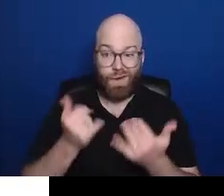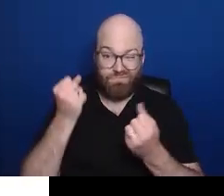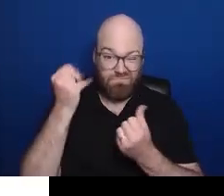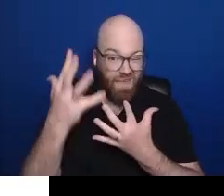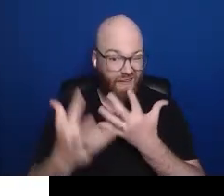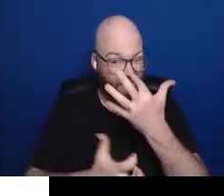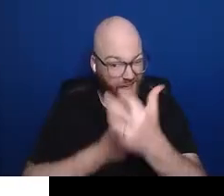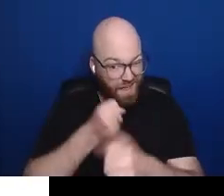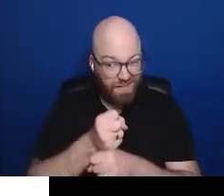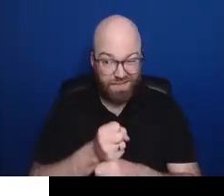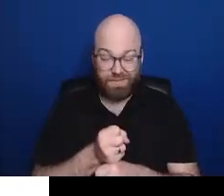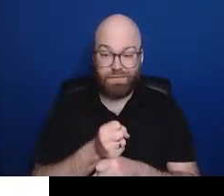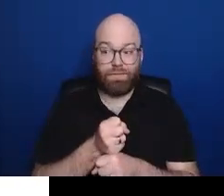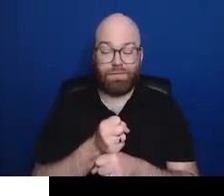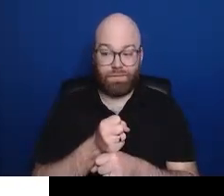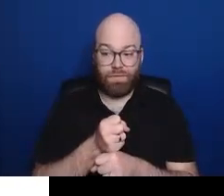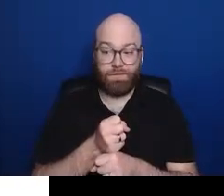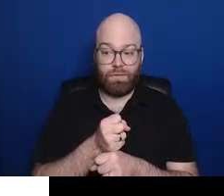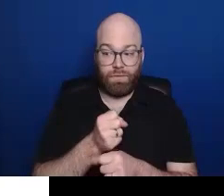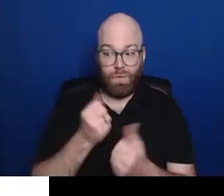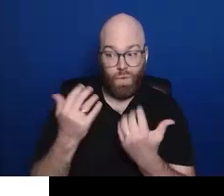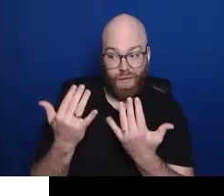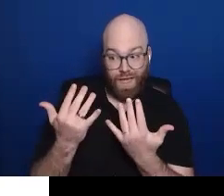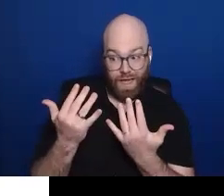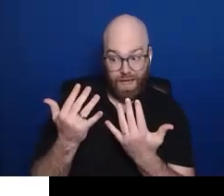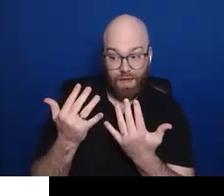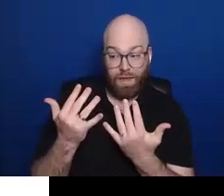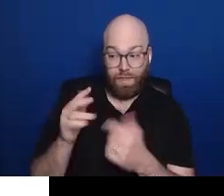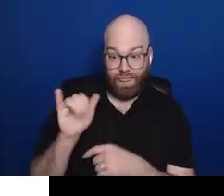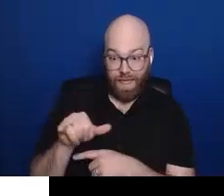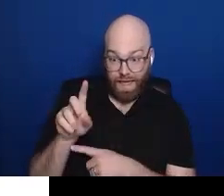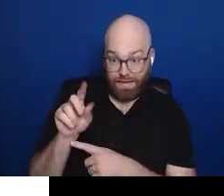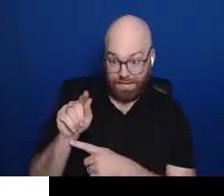date to become current, for them to be able to file for a visa.